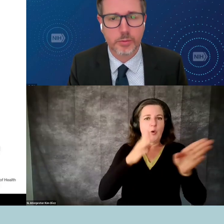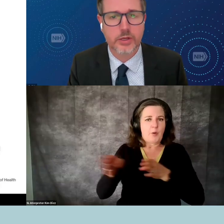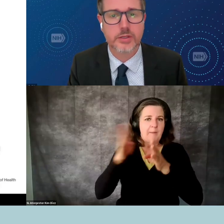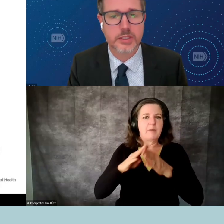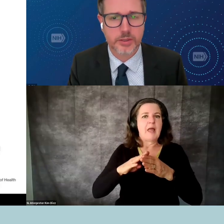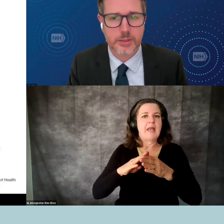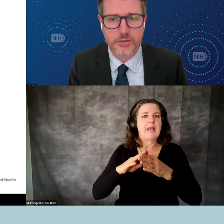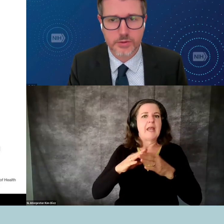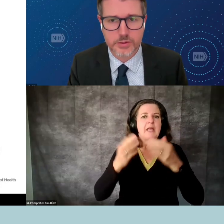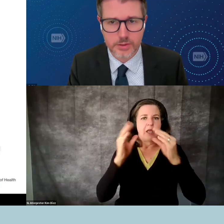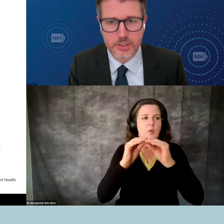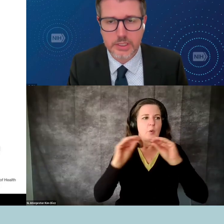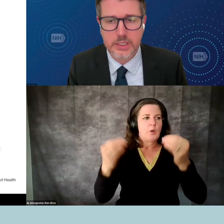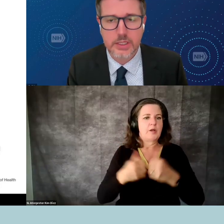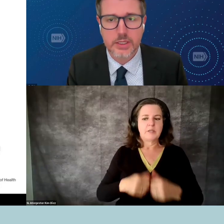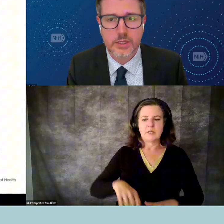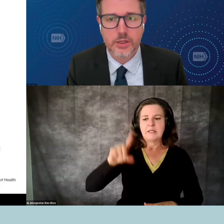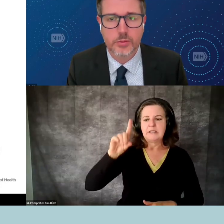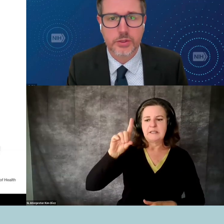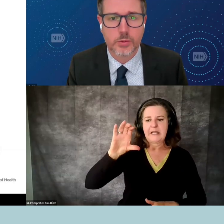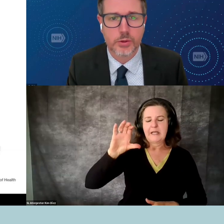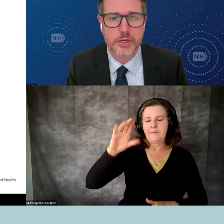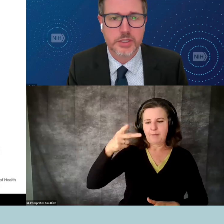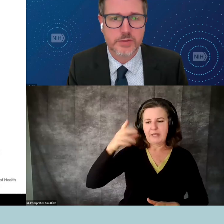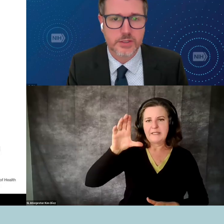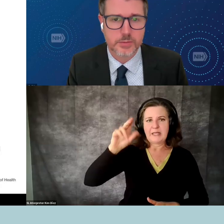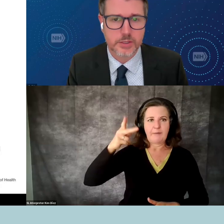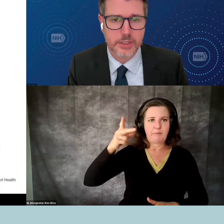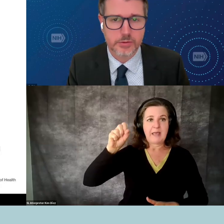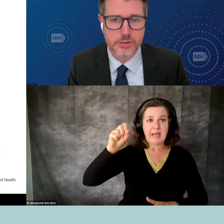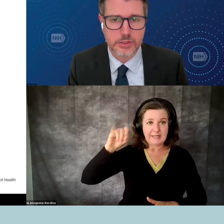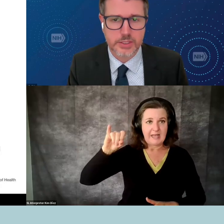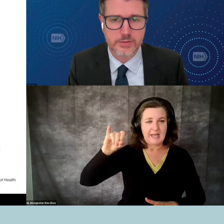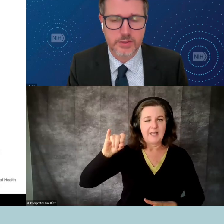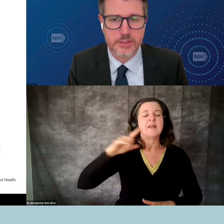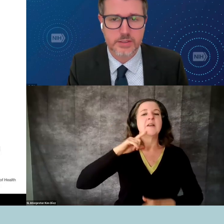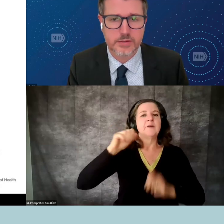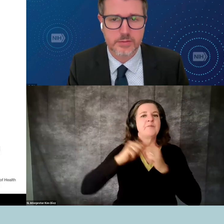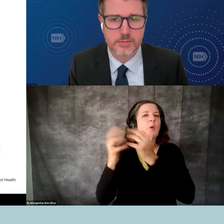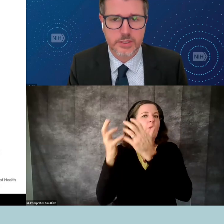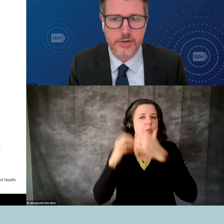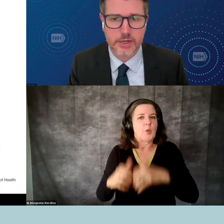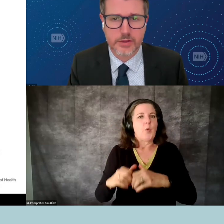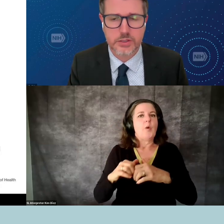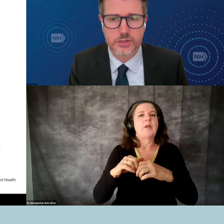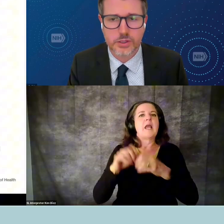or what we call Deep Poughkeepsie for short, with the Coordination of Disability Health Research Activities. To carry out this